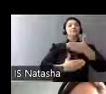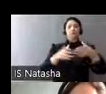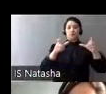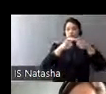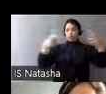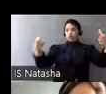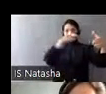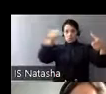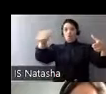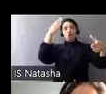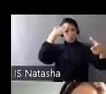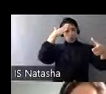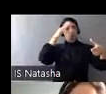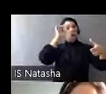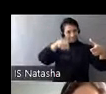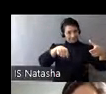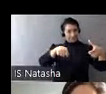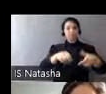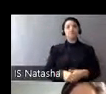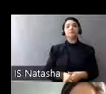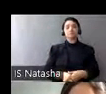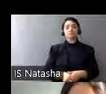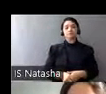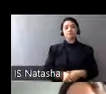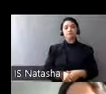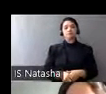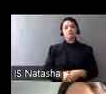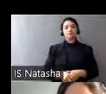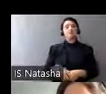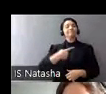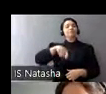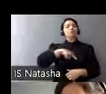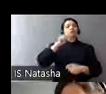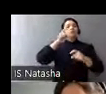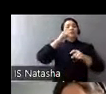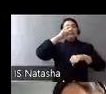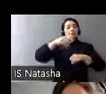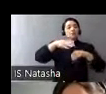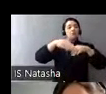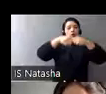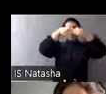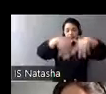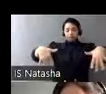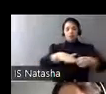us to somehow reach the, more, the local organizations too.